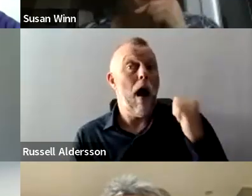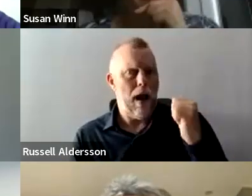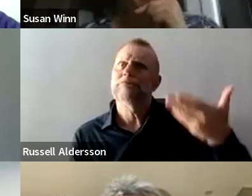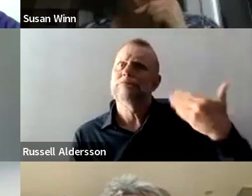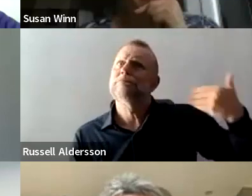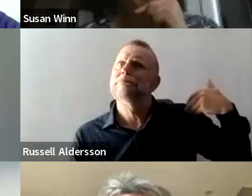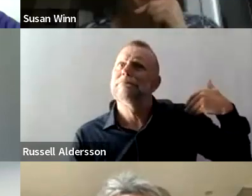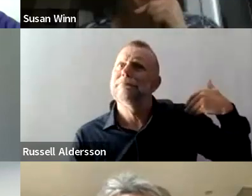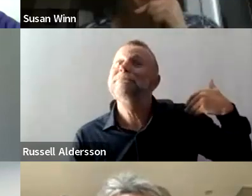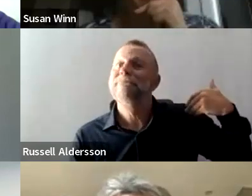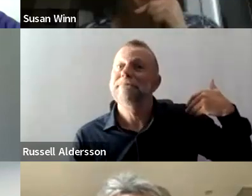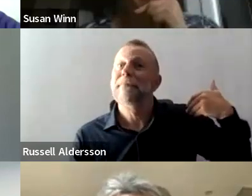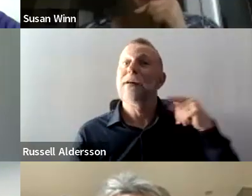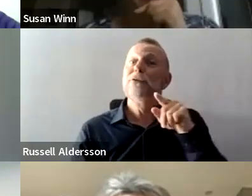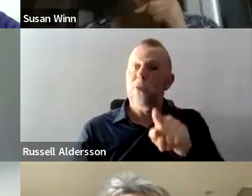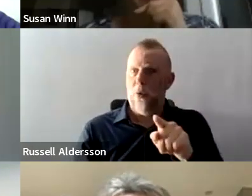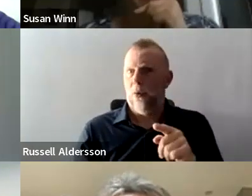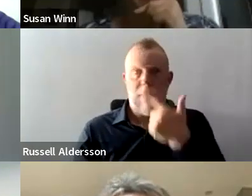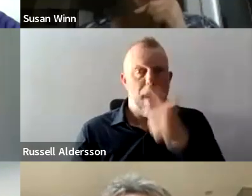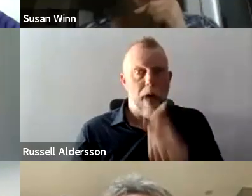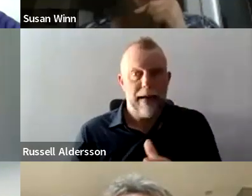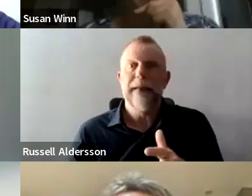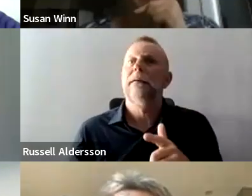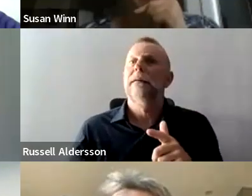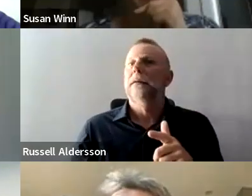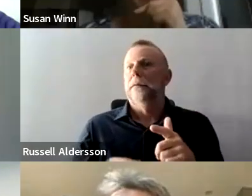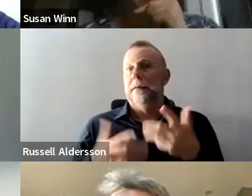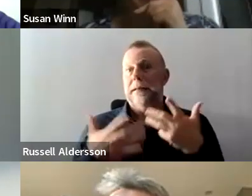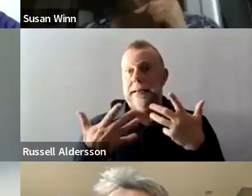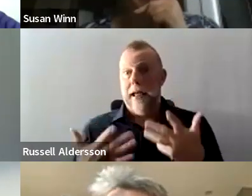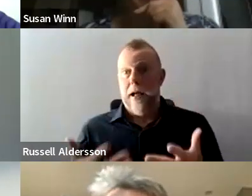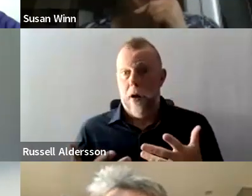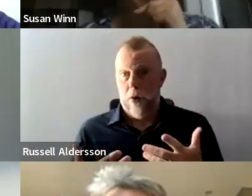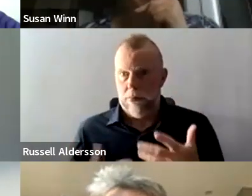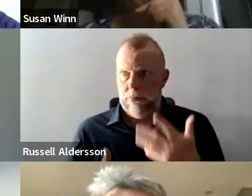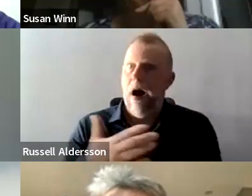ago, so we have been very lucky in that we have been able to update them.